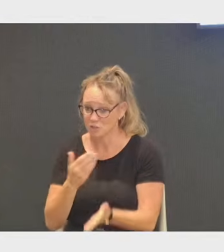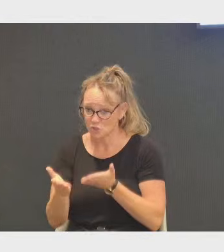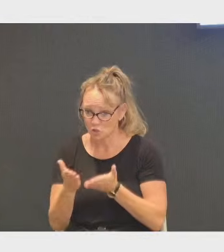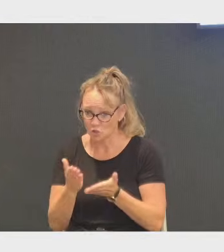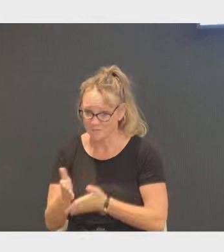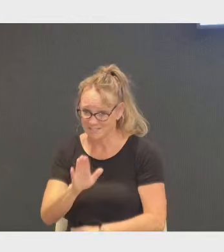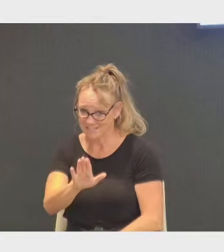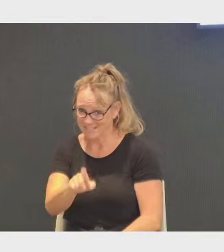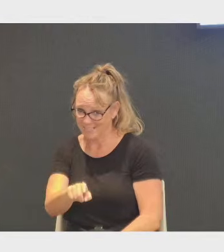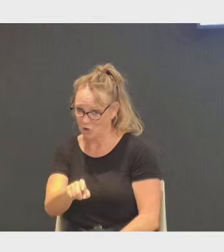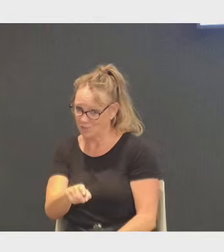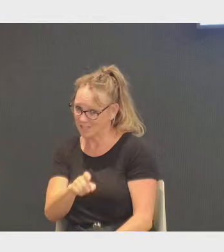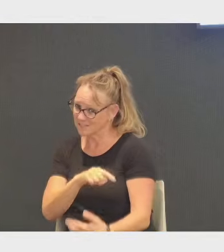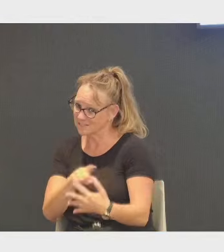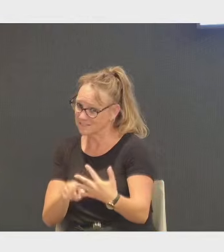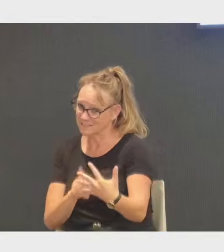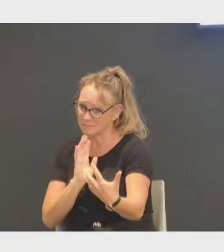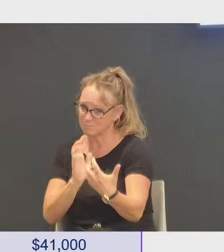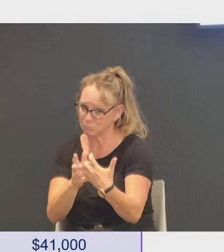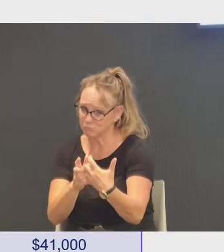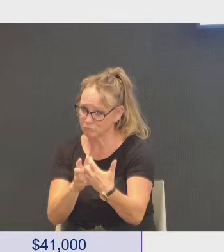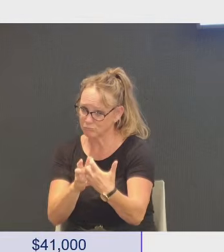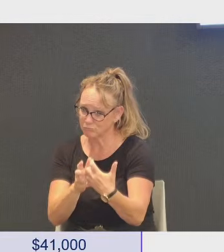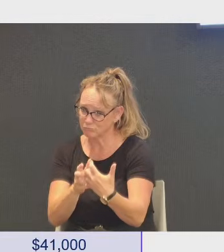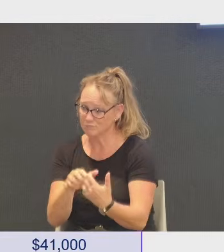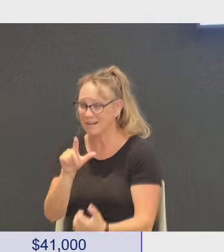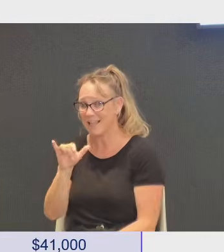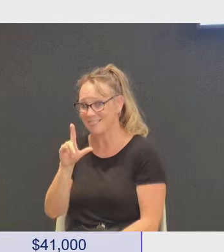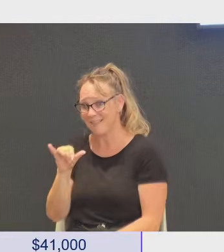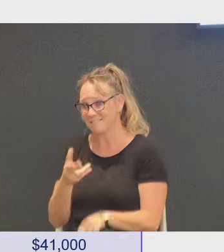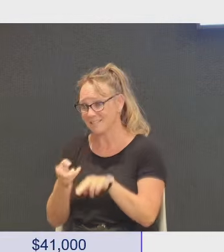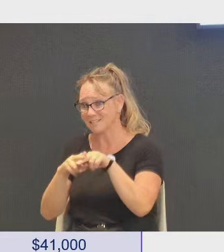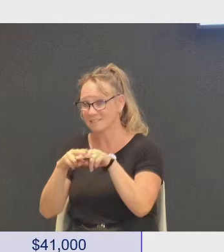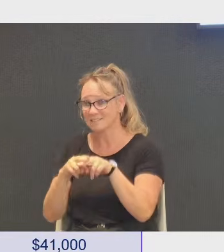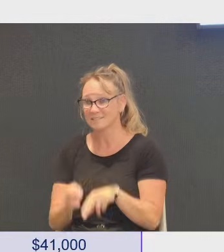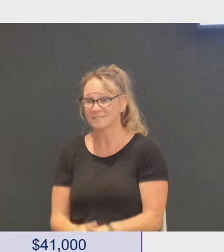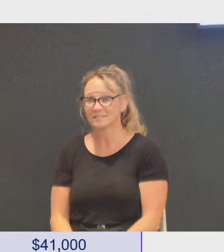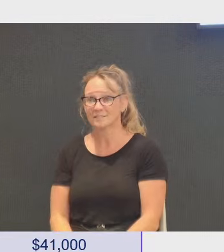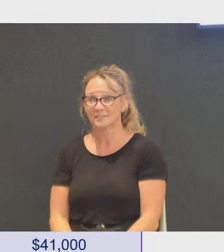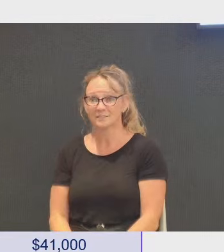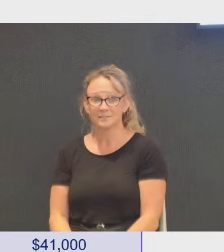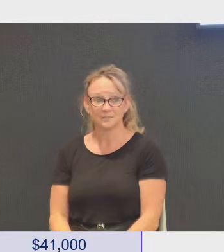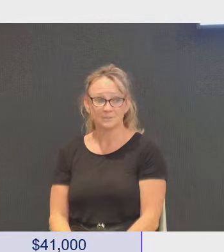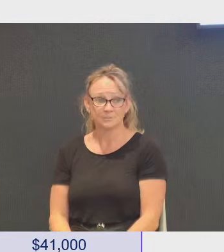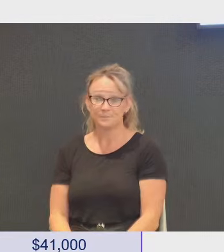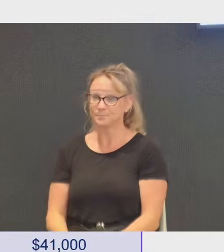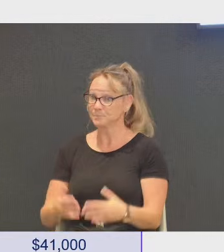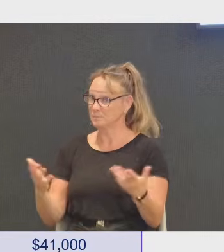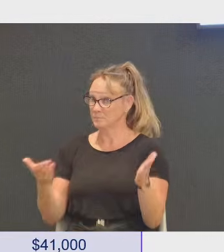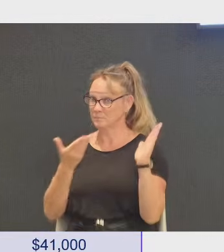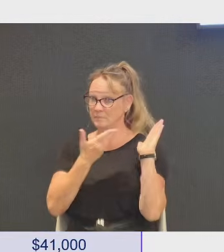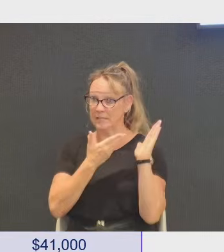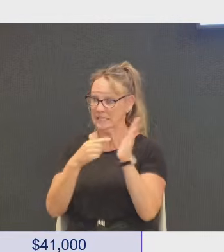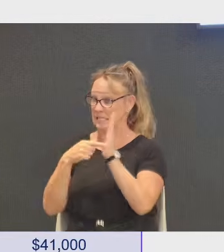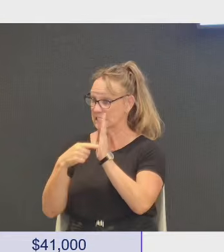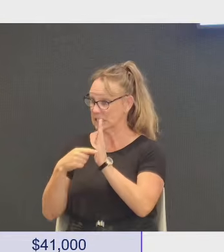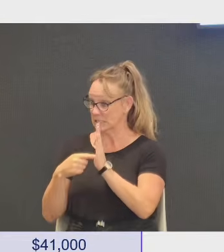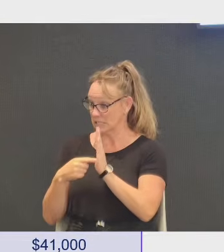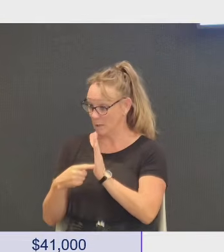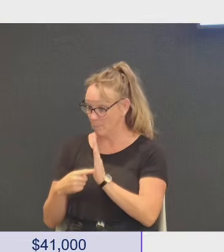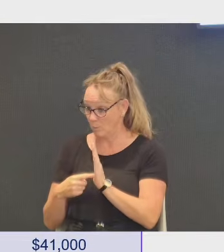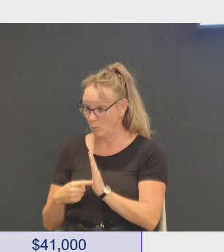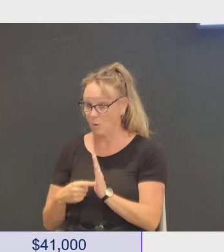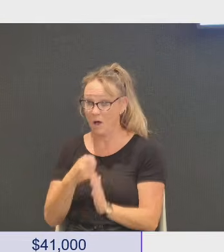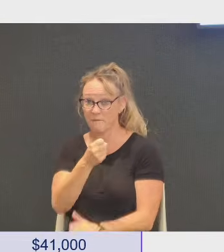the costs for the levy. this is an example of the types of placement that kids receive. Foster home,